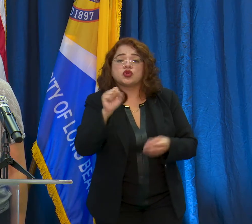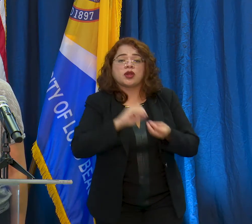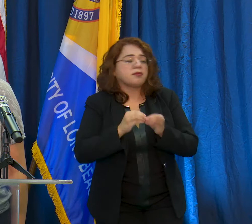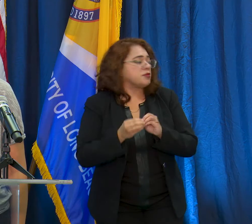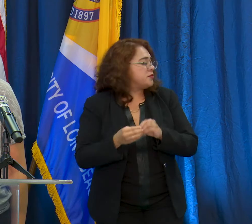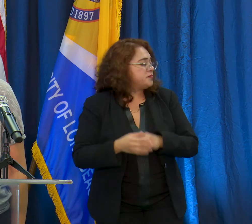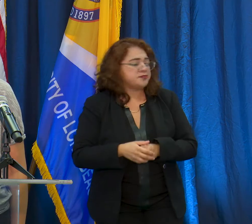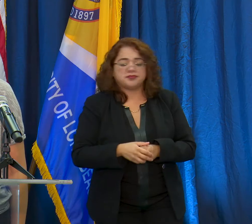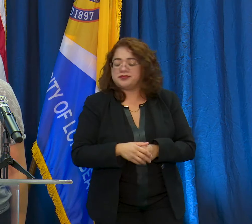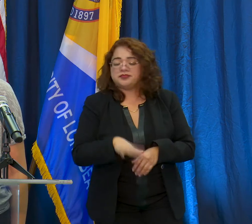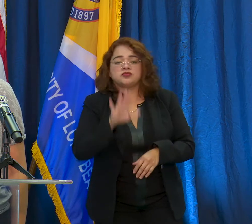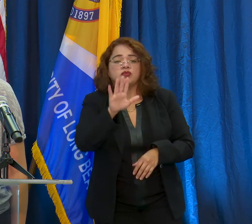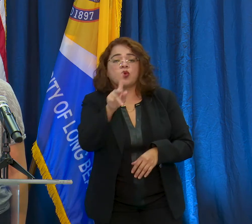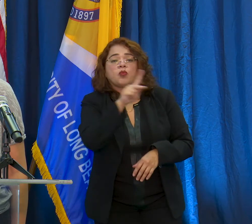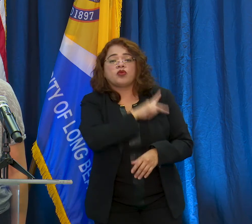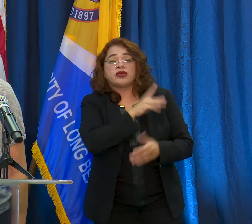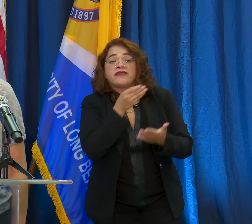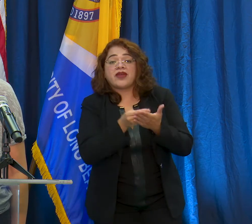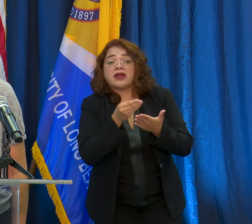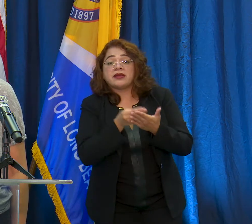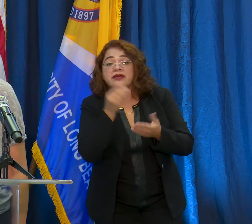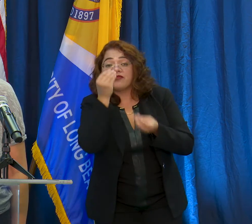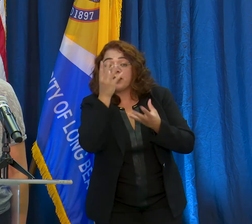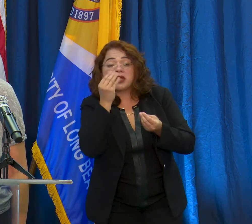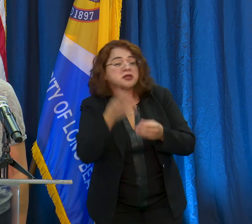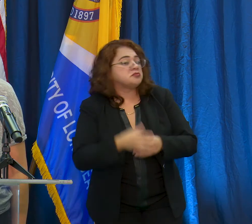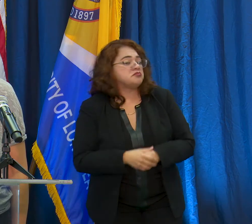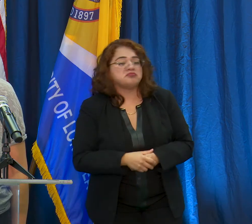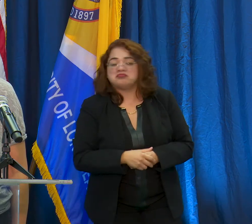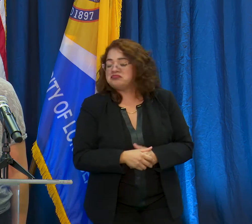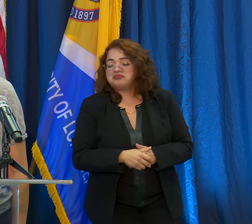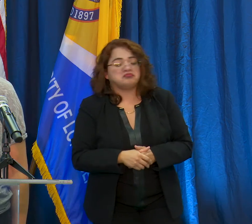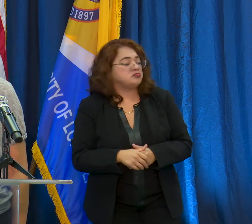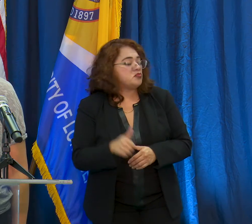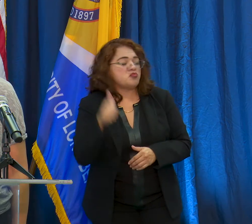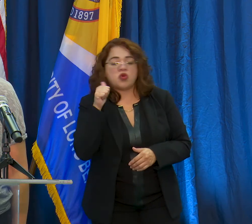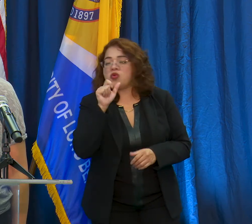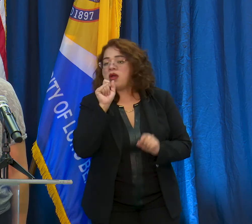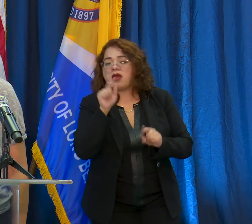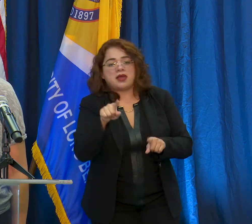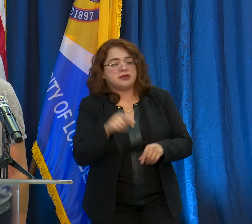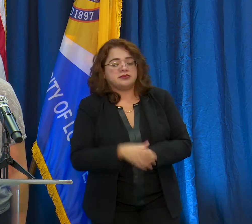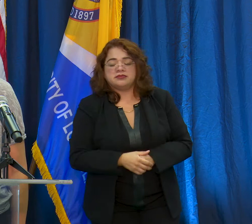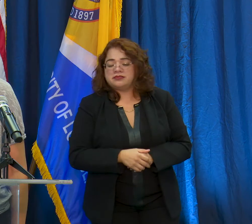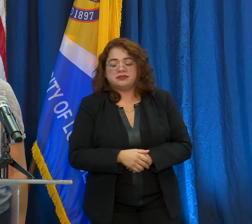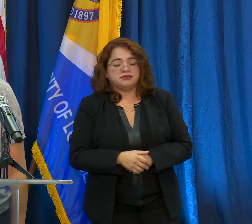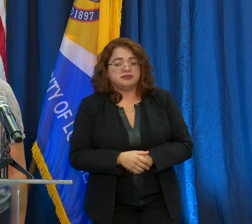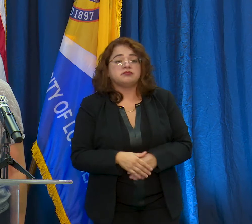or your personal financial information. Real contact tracers may ask you for